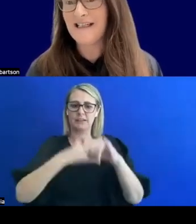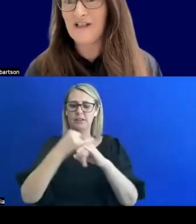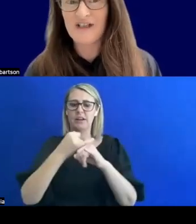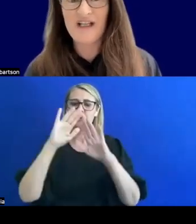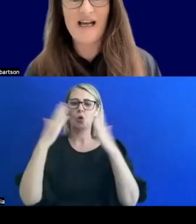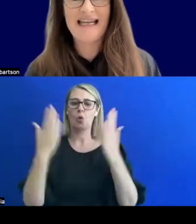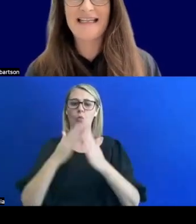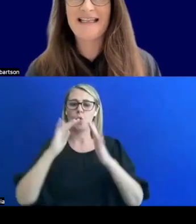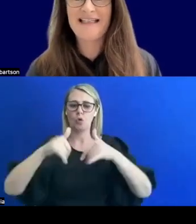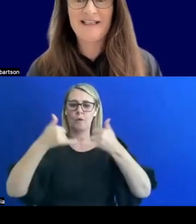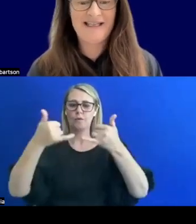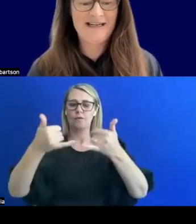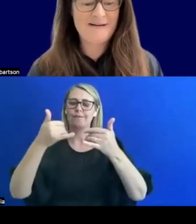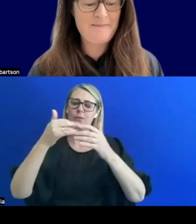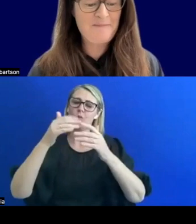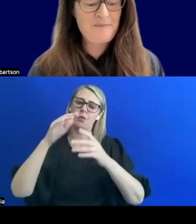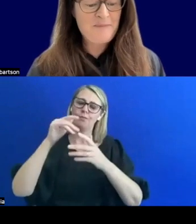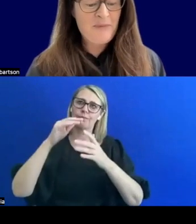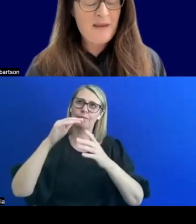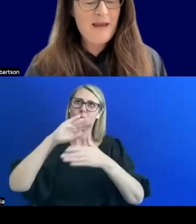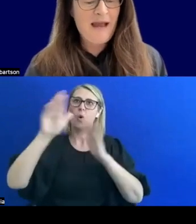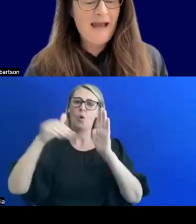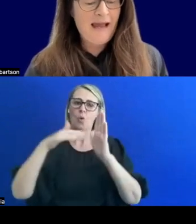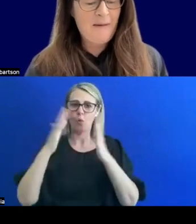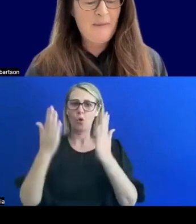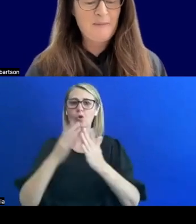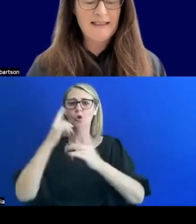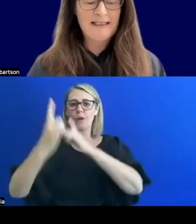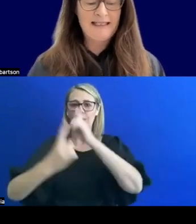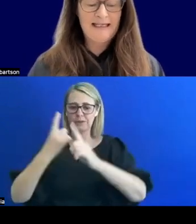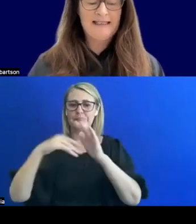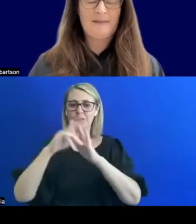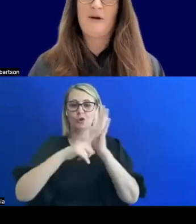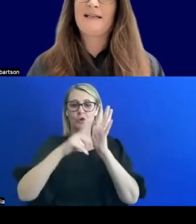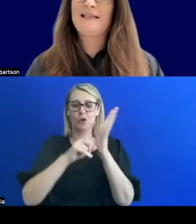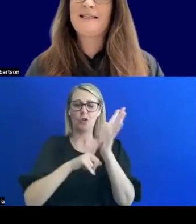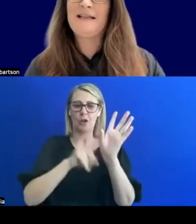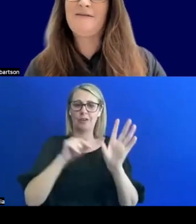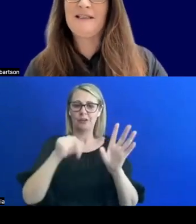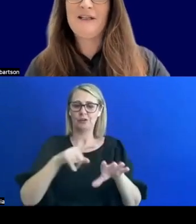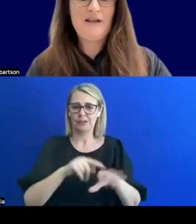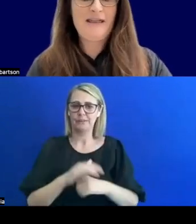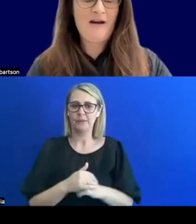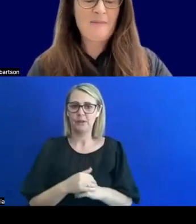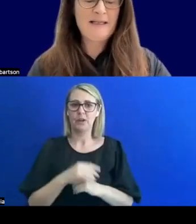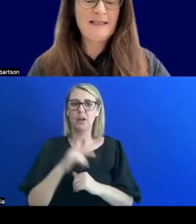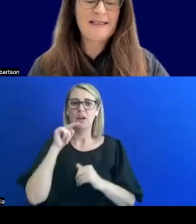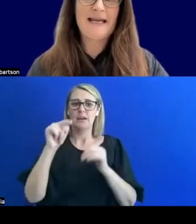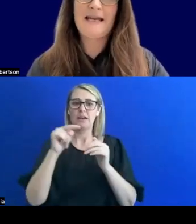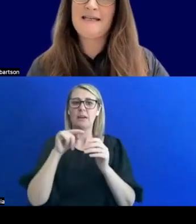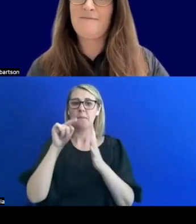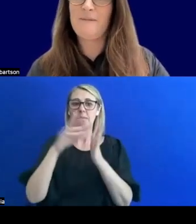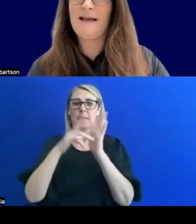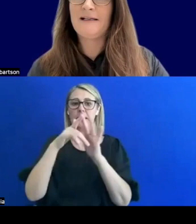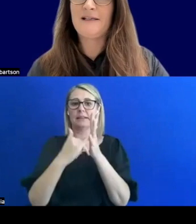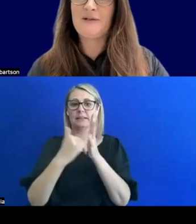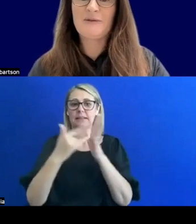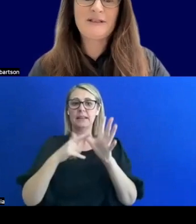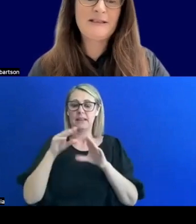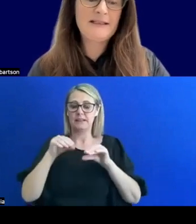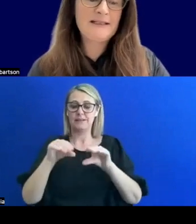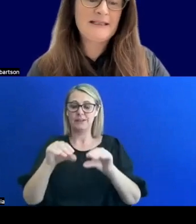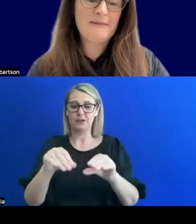in July this year. Melissa is a practicing physiotherapist and Deafblind Consultant,